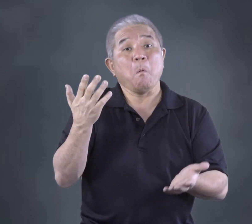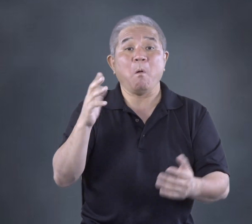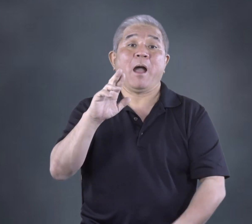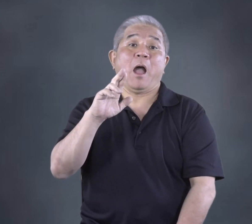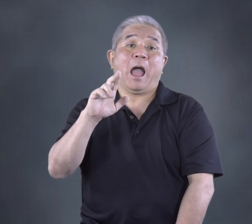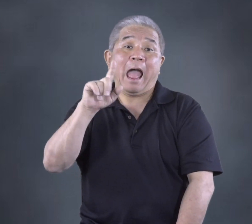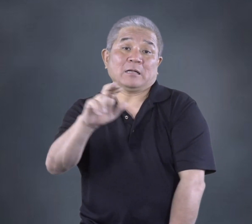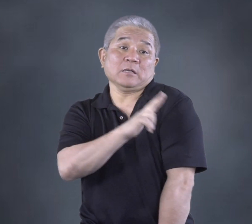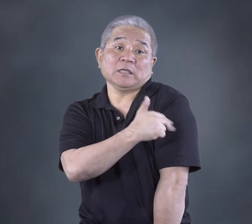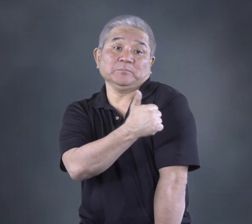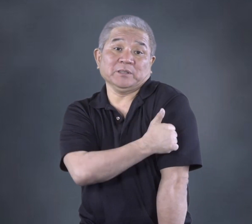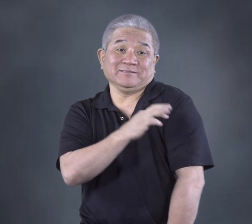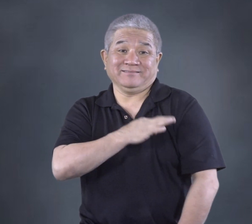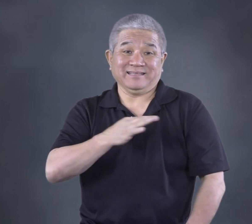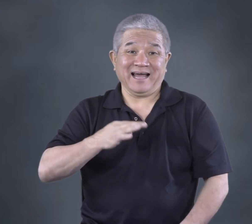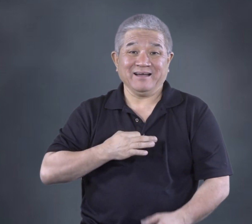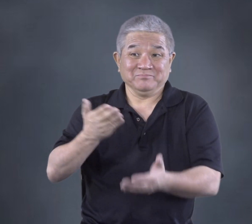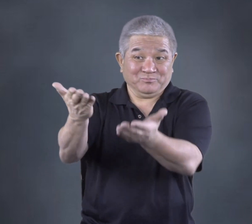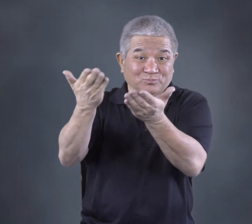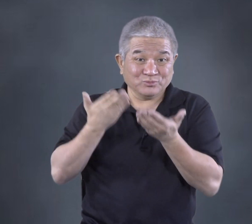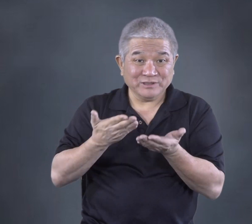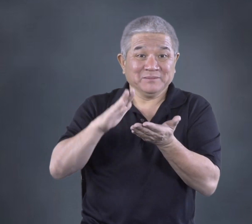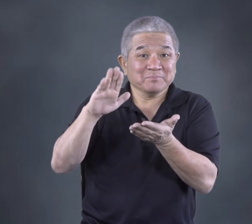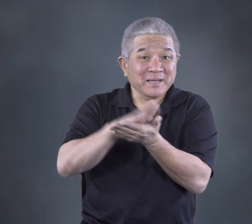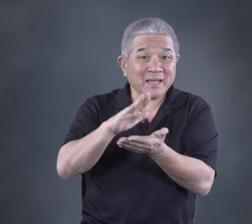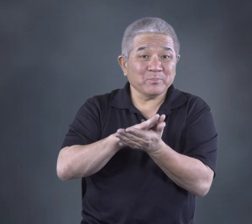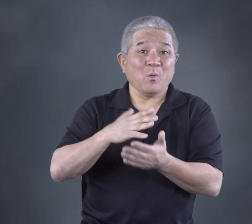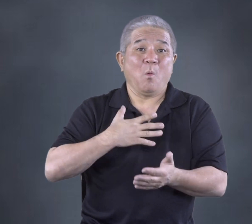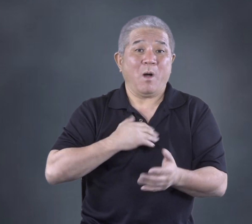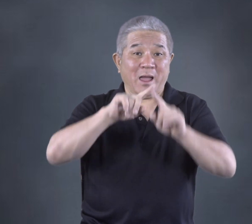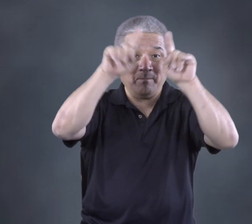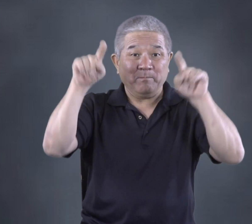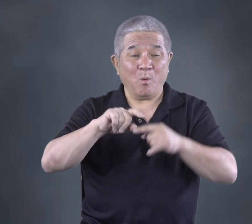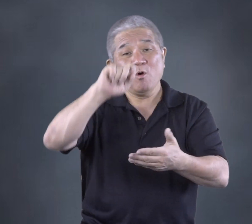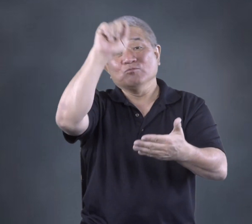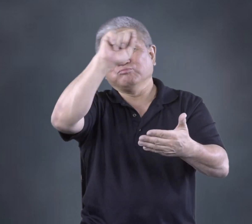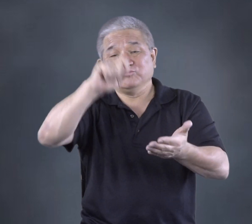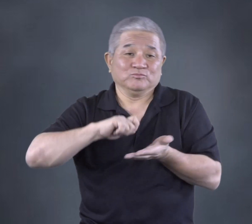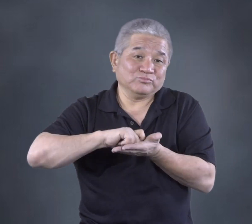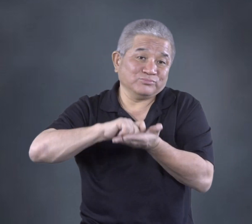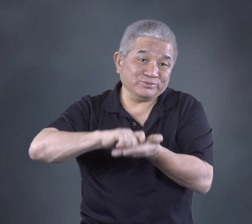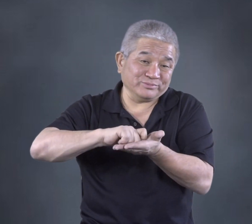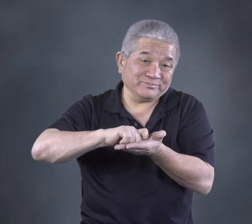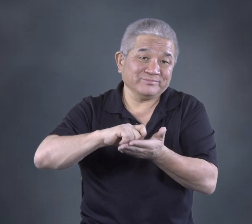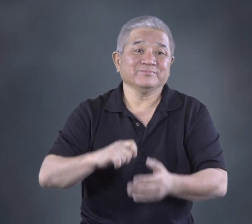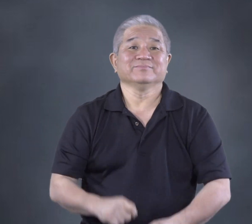or ask hospital staff to bring papers or white board to write on.